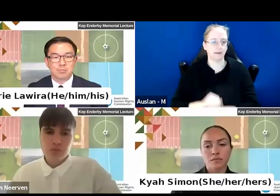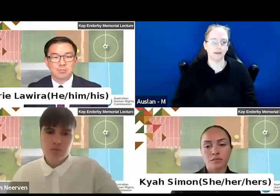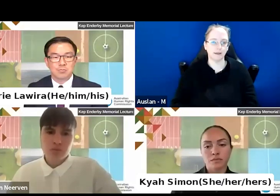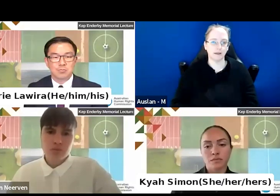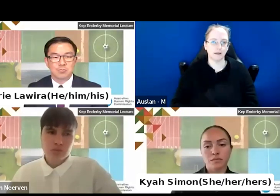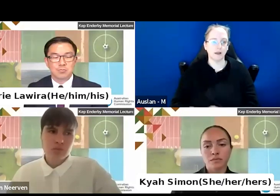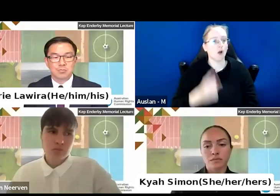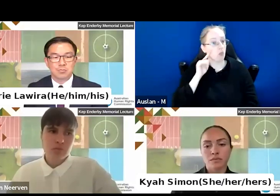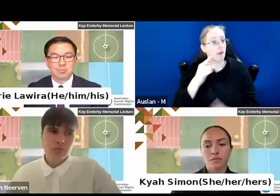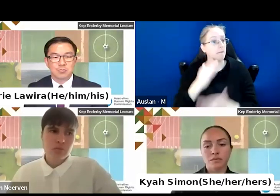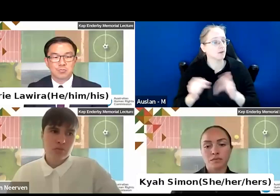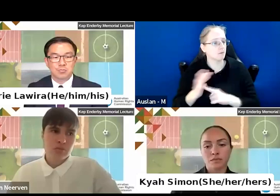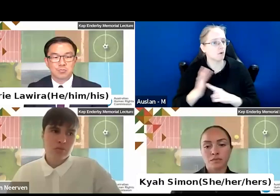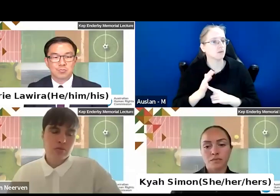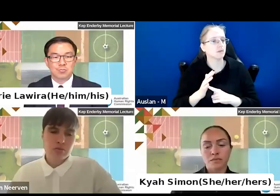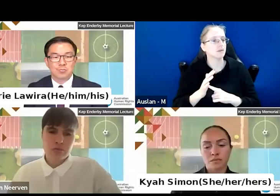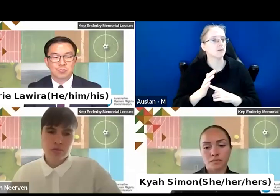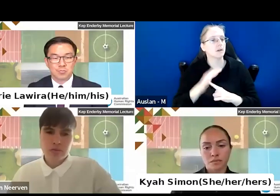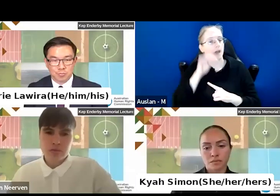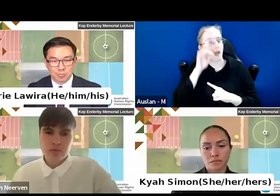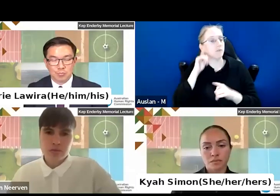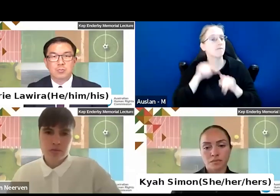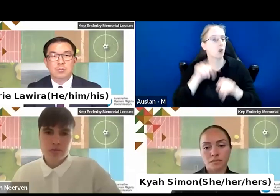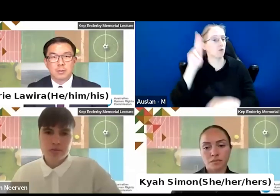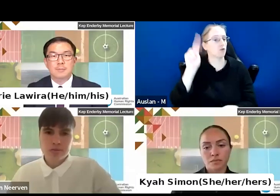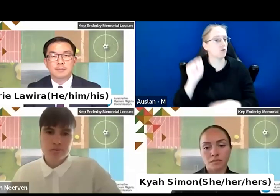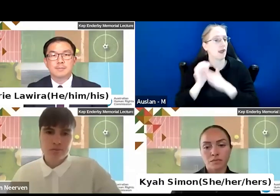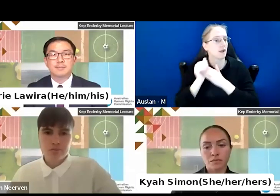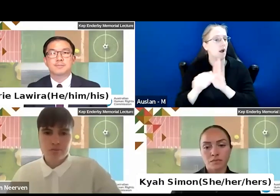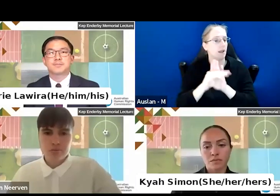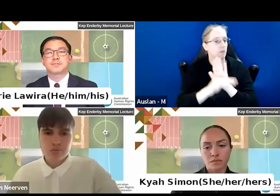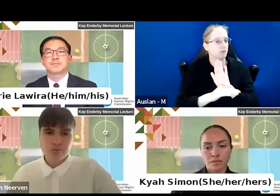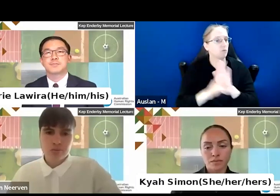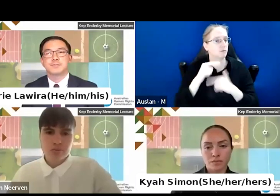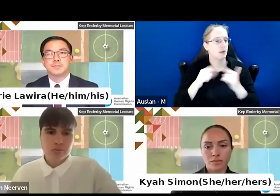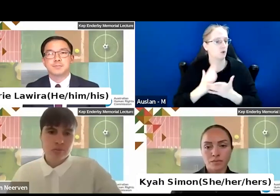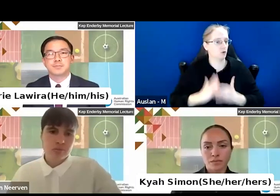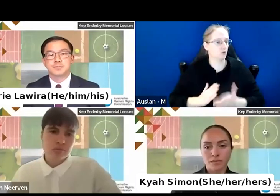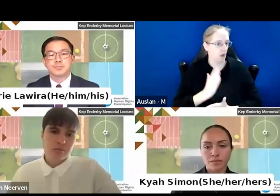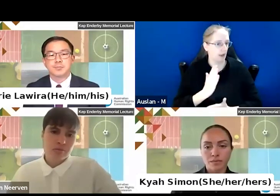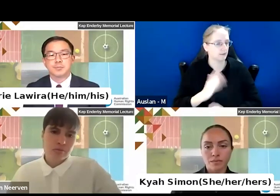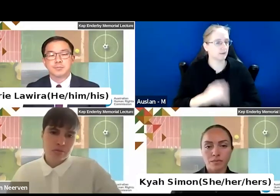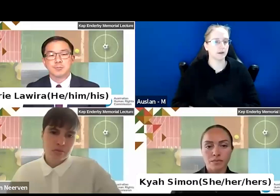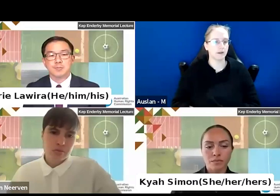It was conducted using the framework outlined the UN guiding principles on business and human rights, an authoritative global standard for addressing